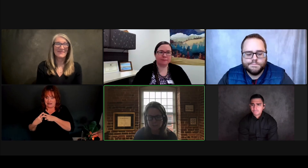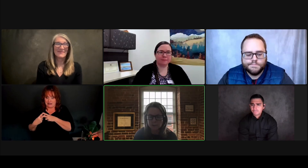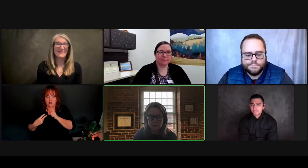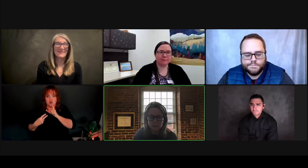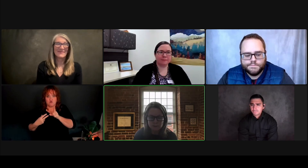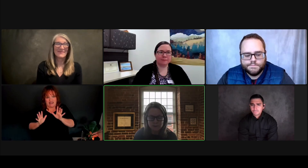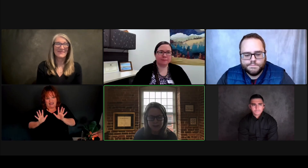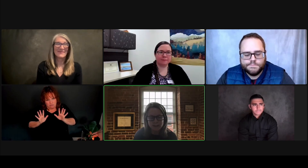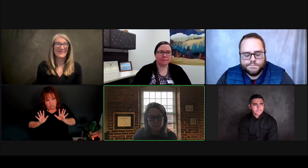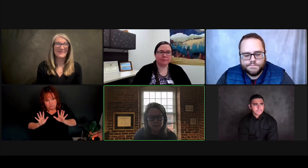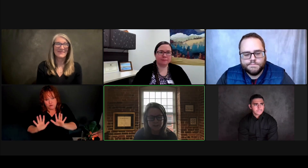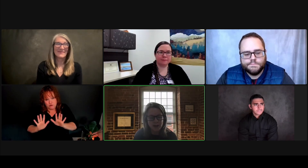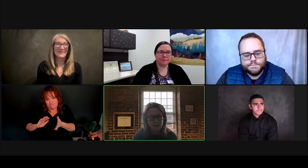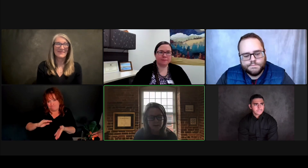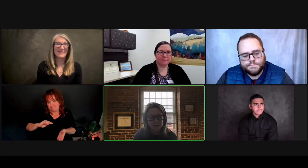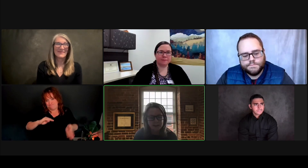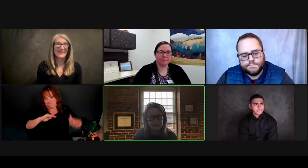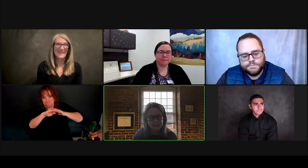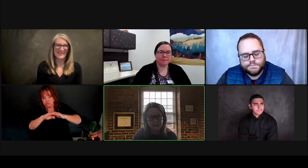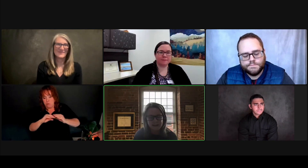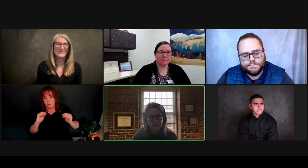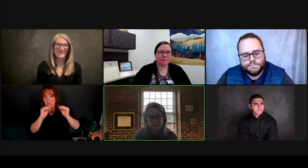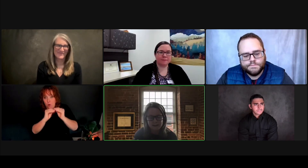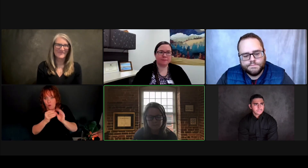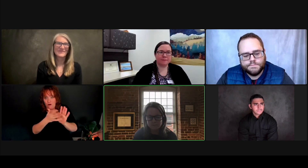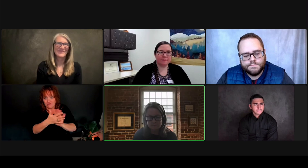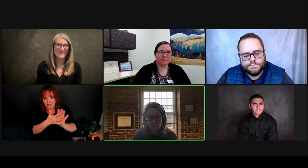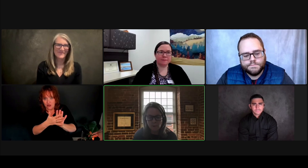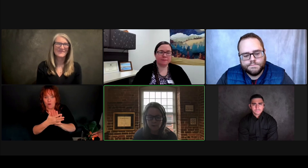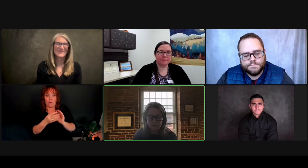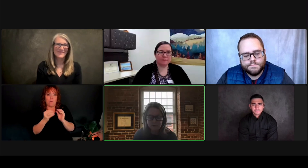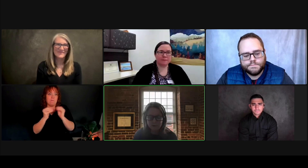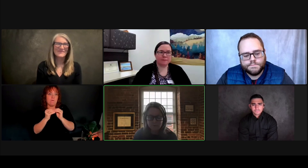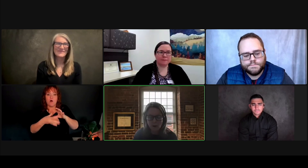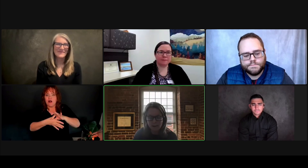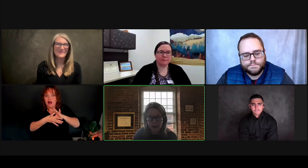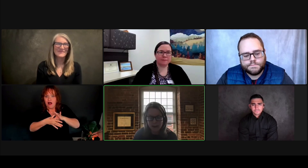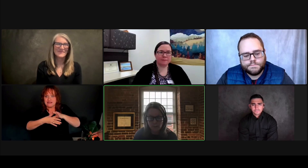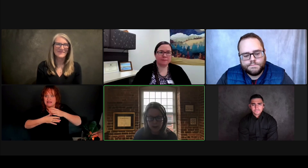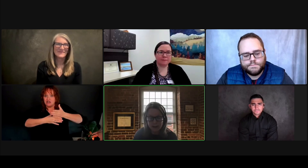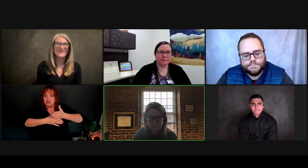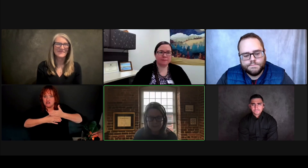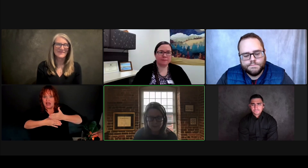to be produced and to be shared in more online ways,